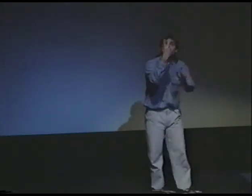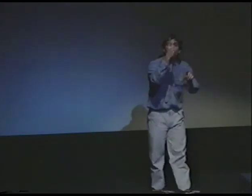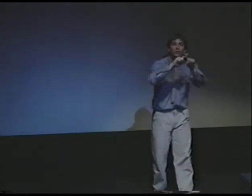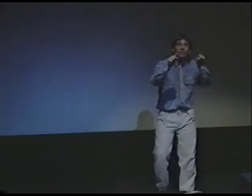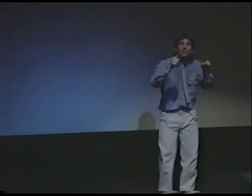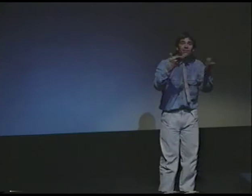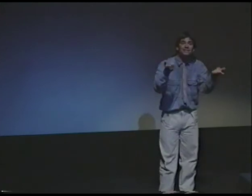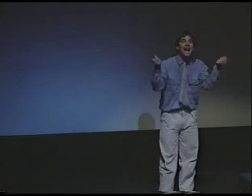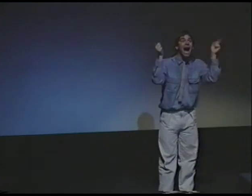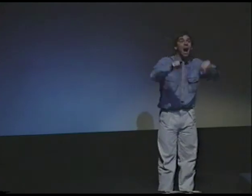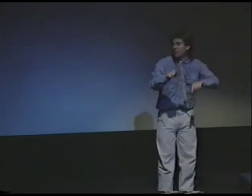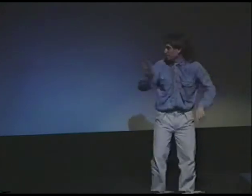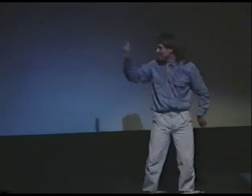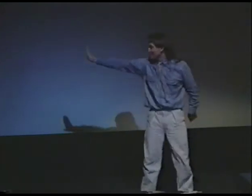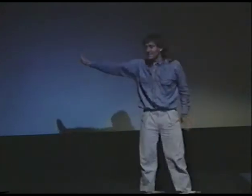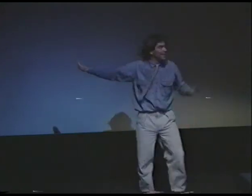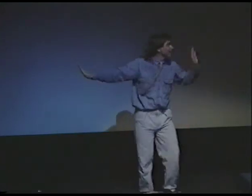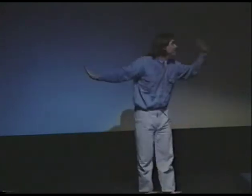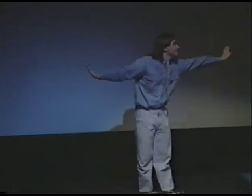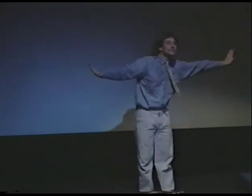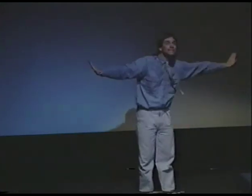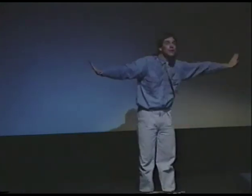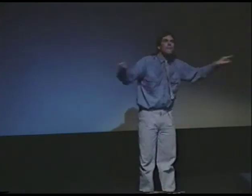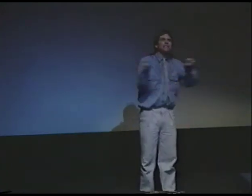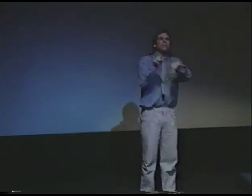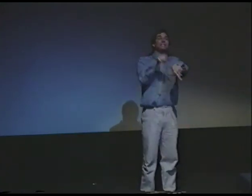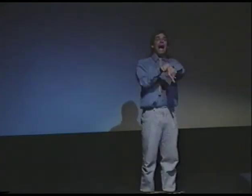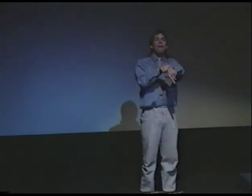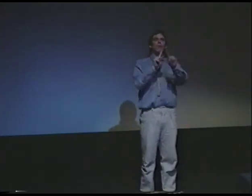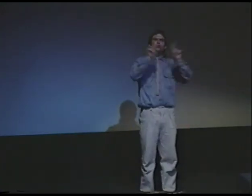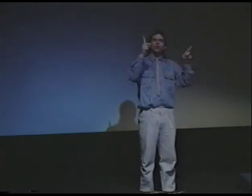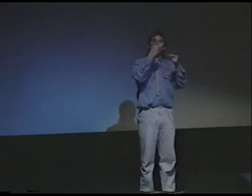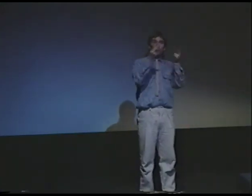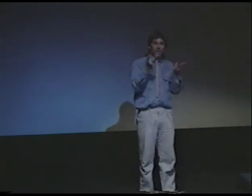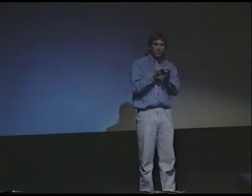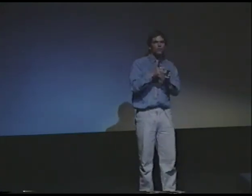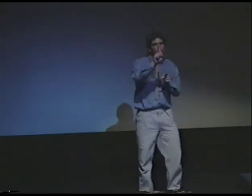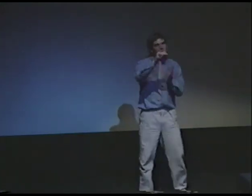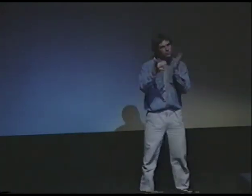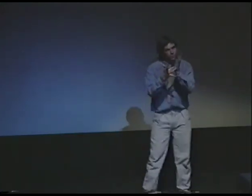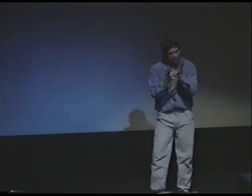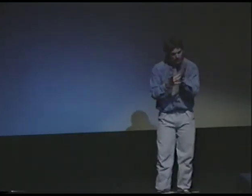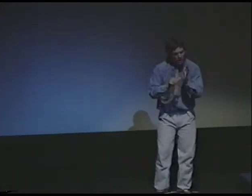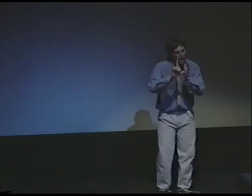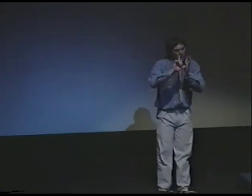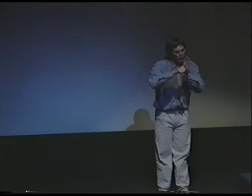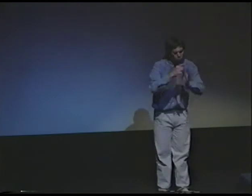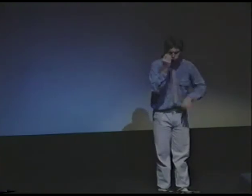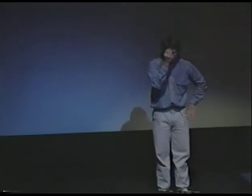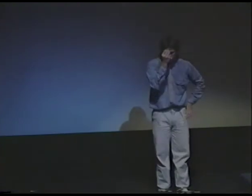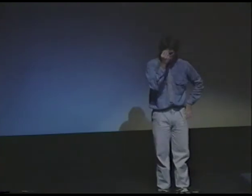OK, so that shows two different things happening at the same time in different places.